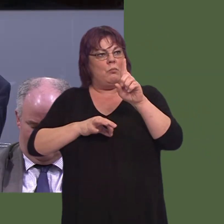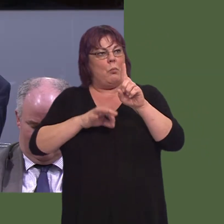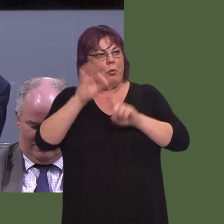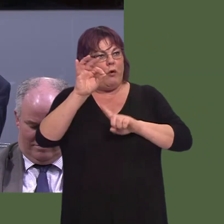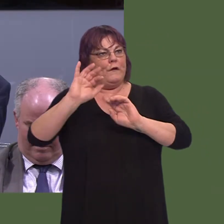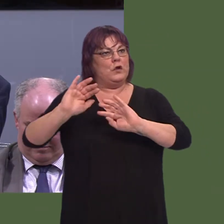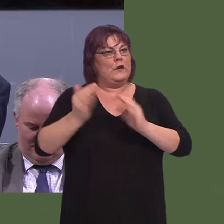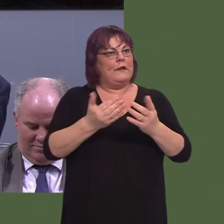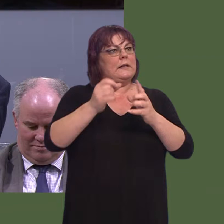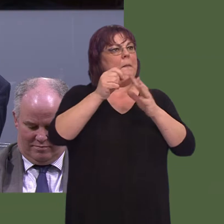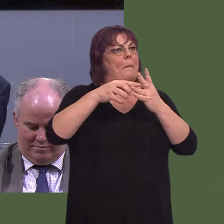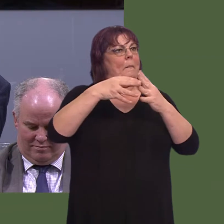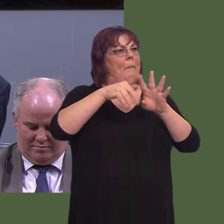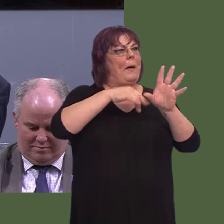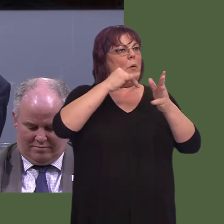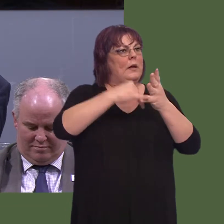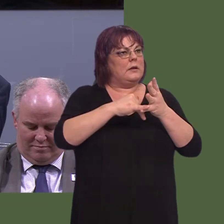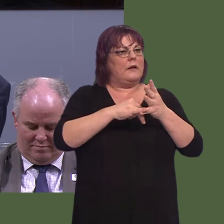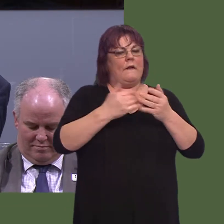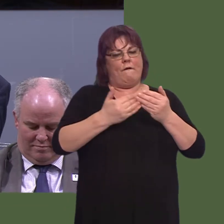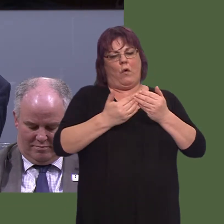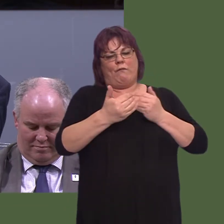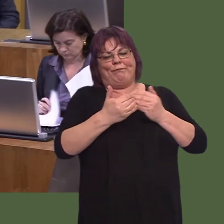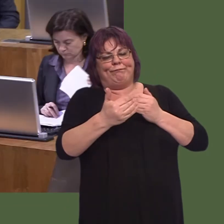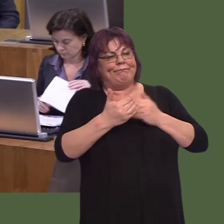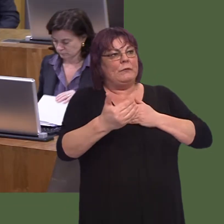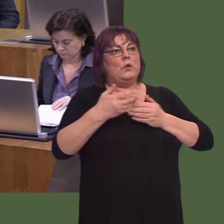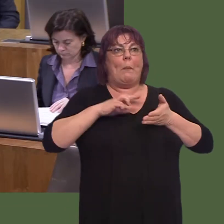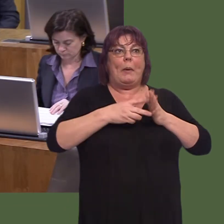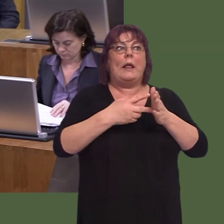That taskforce has developed short- and medium-term plans.